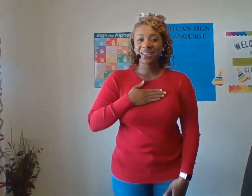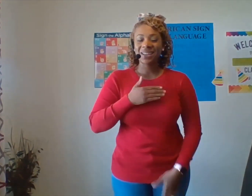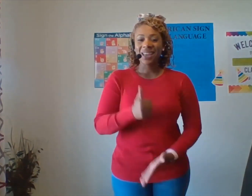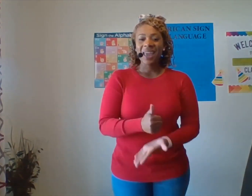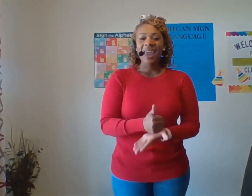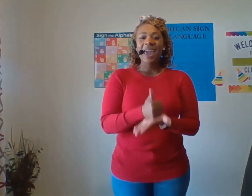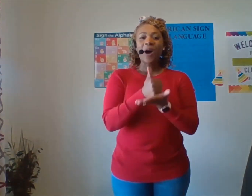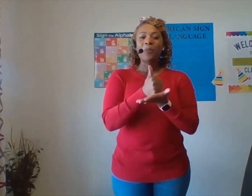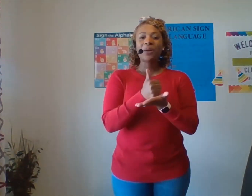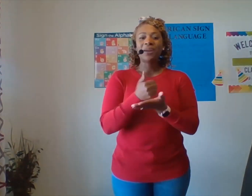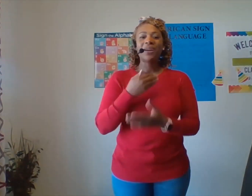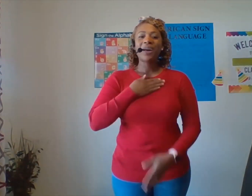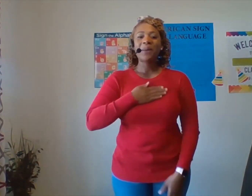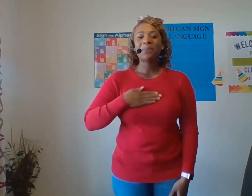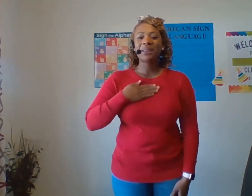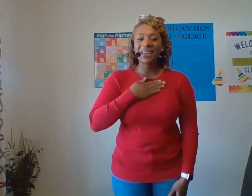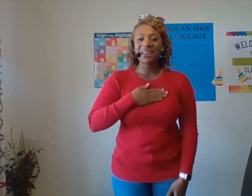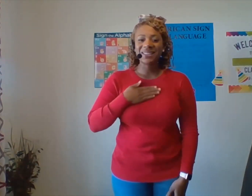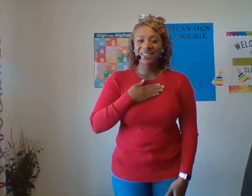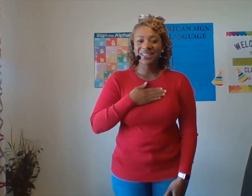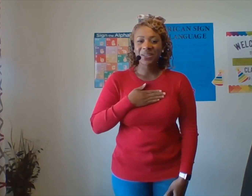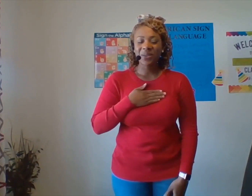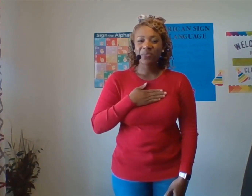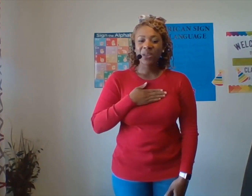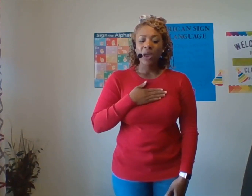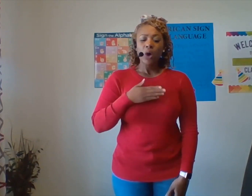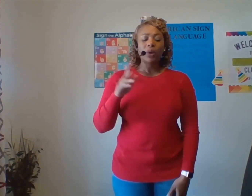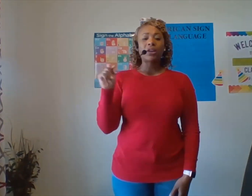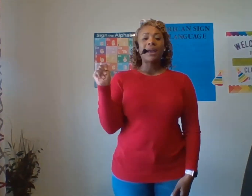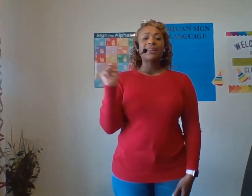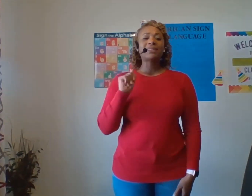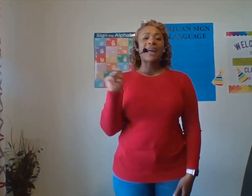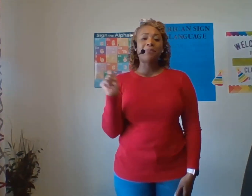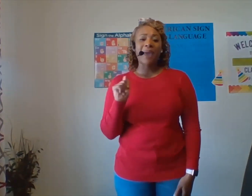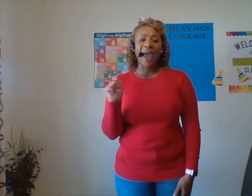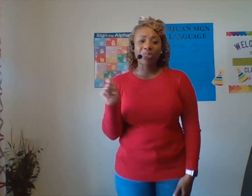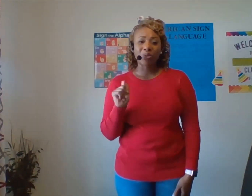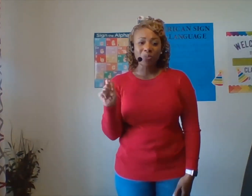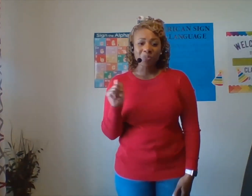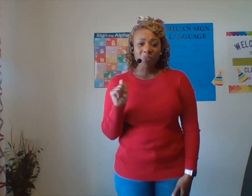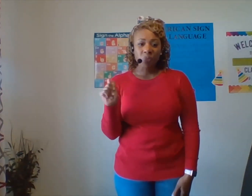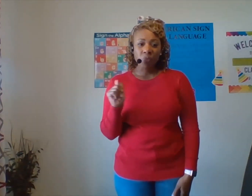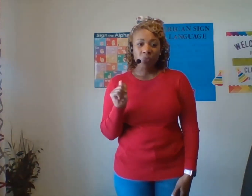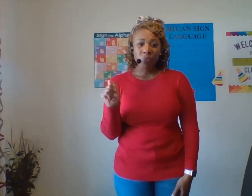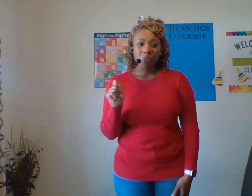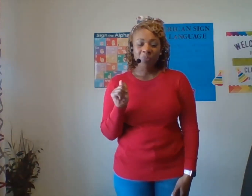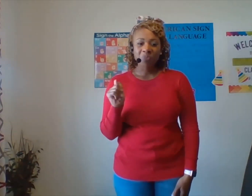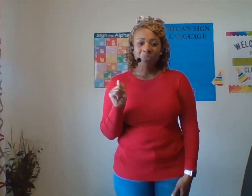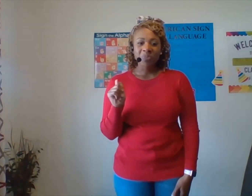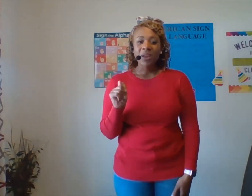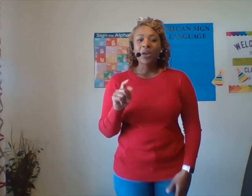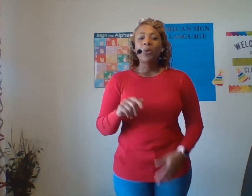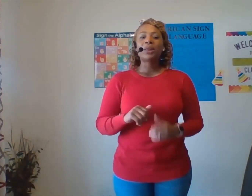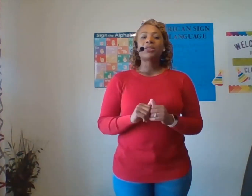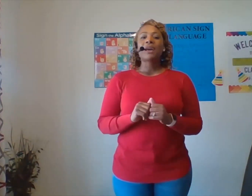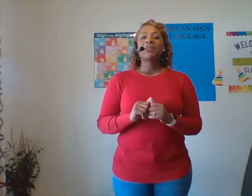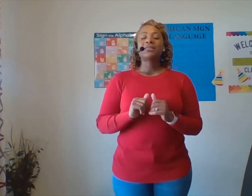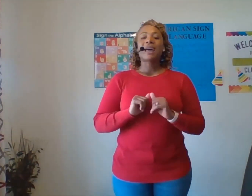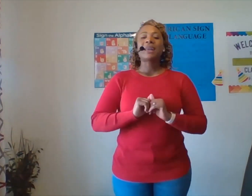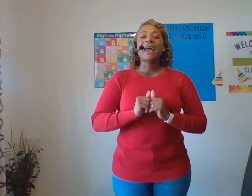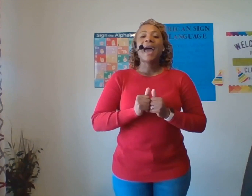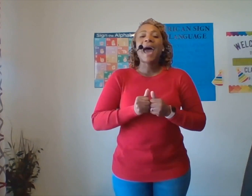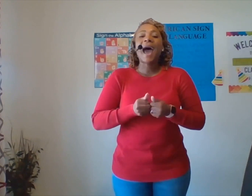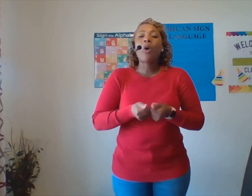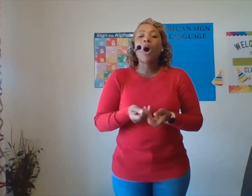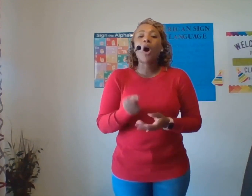help please we learned how to sign bathroom we learned how to sign how are